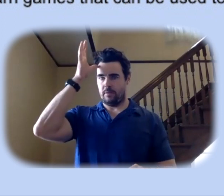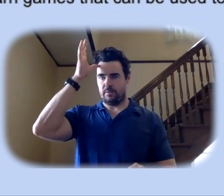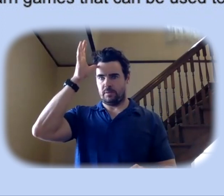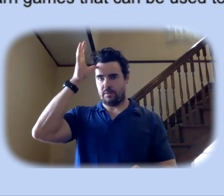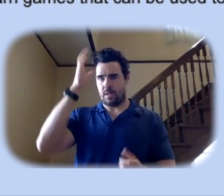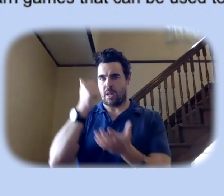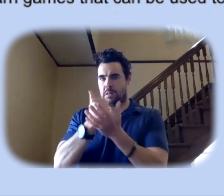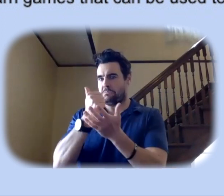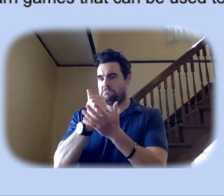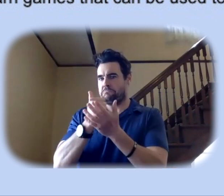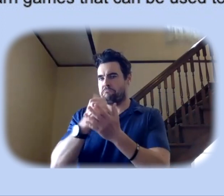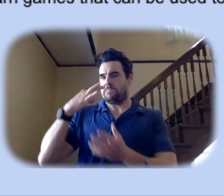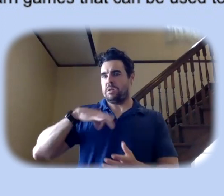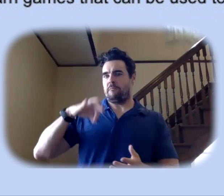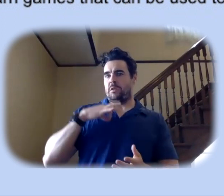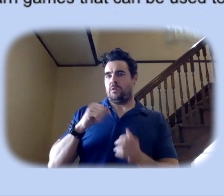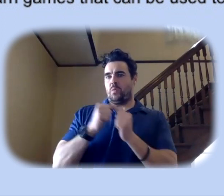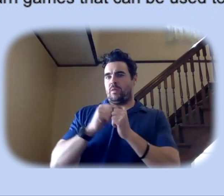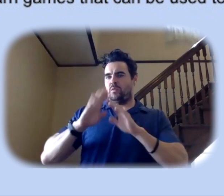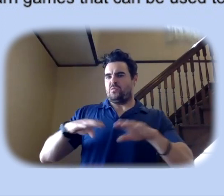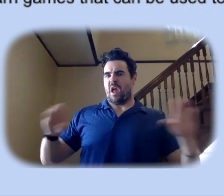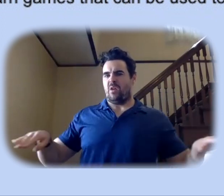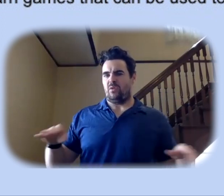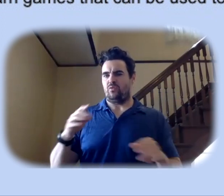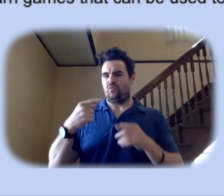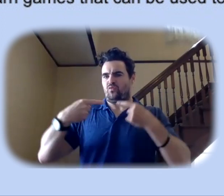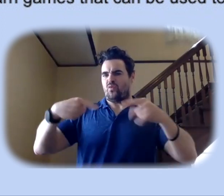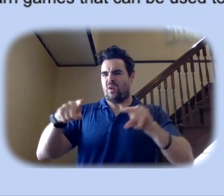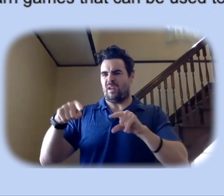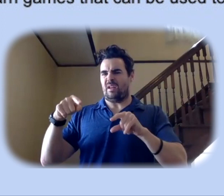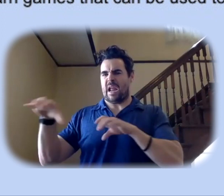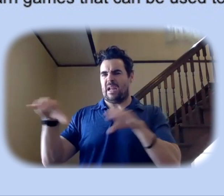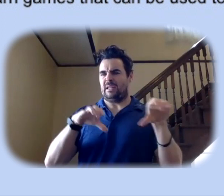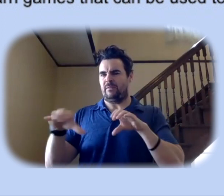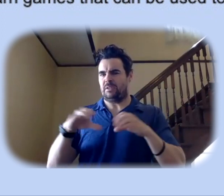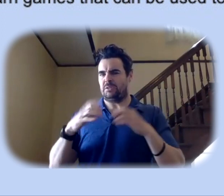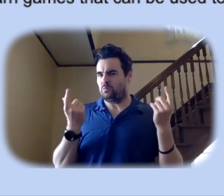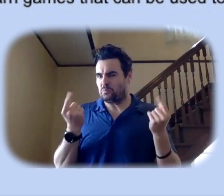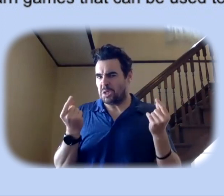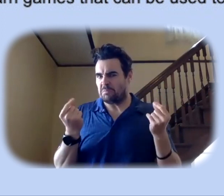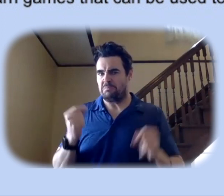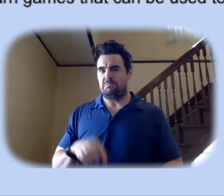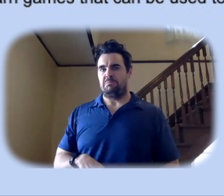How can you as parents or guardians or caregivers benefit from this? From keeping your kids active?